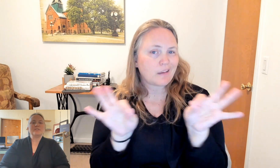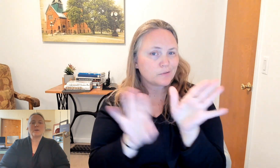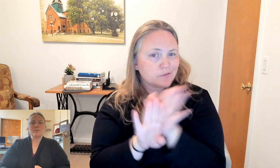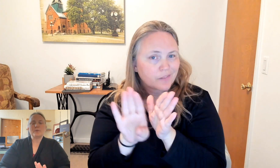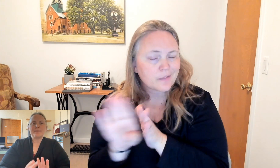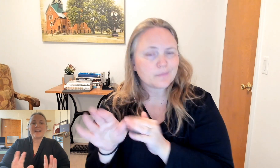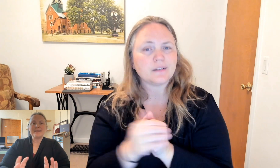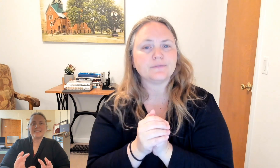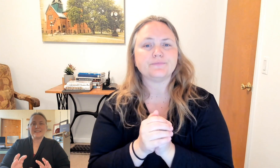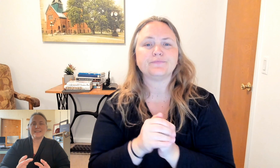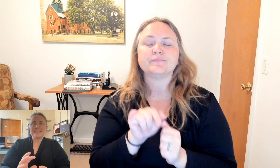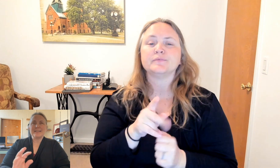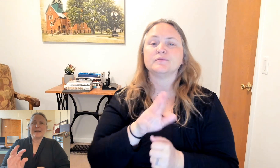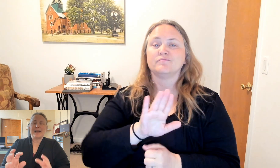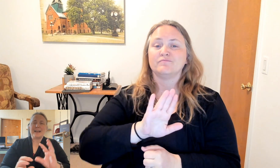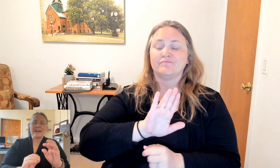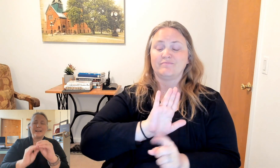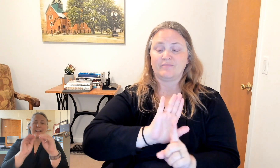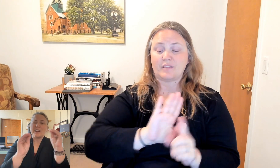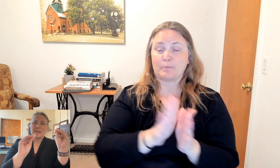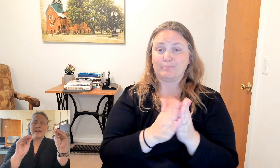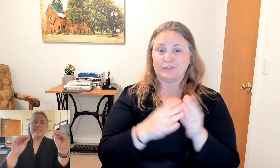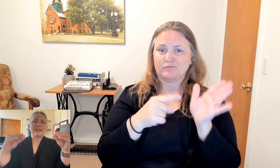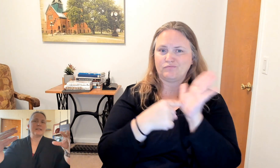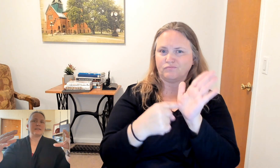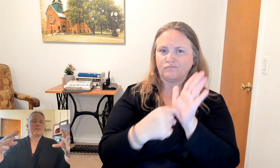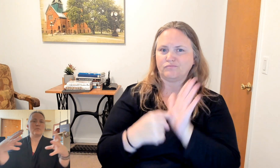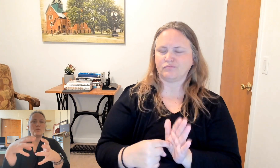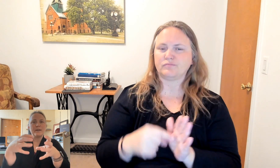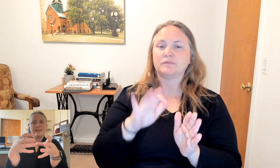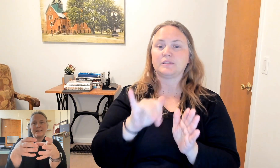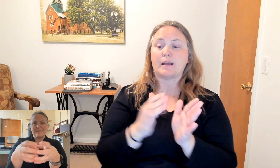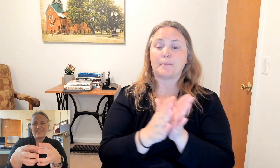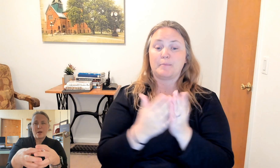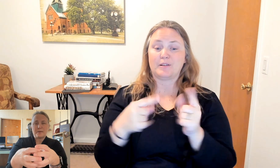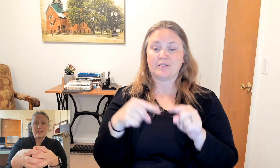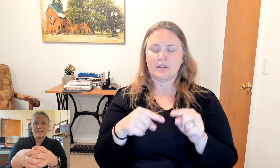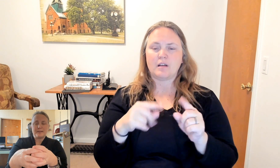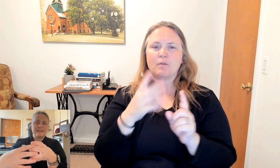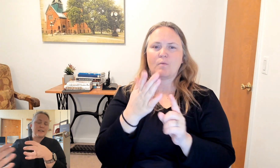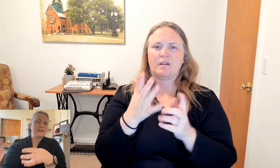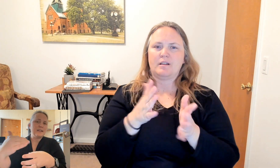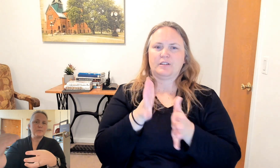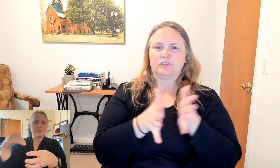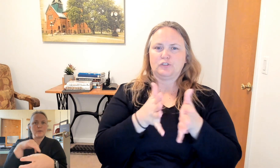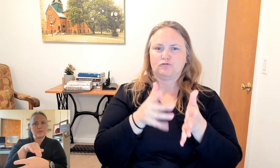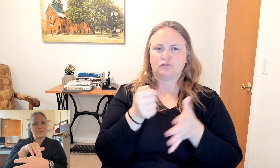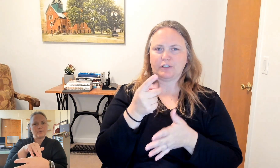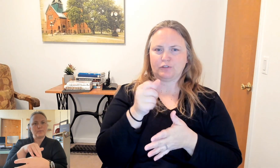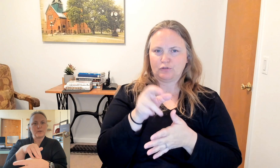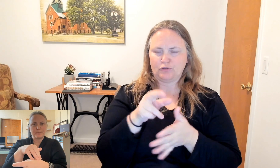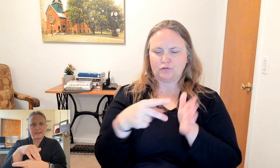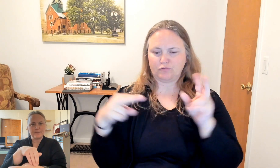So that's an, an area that one phenomena is being studied with multiple perspectives.